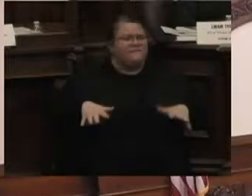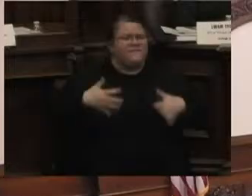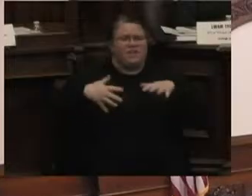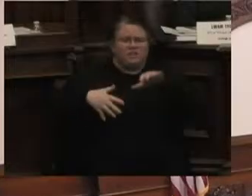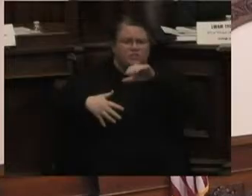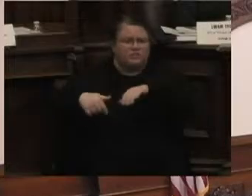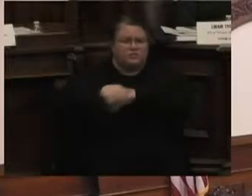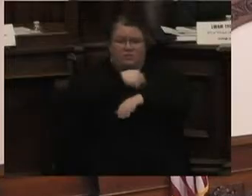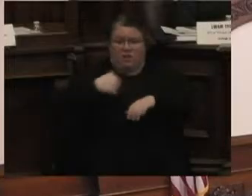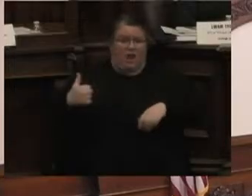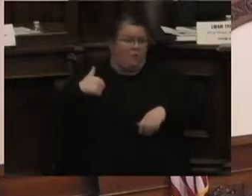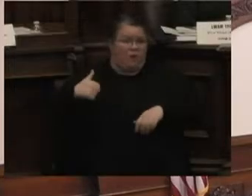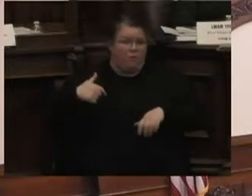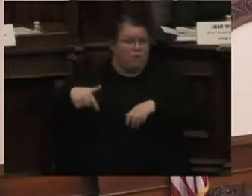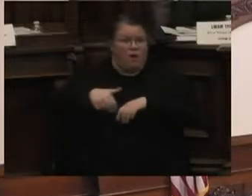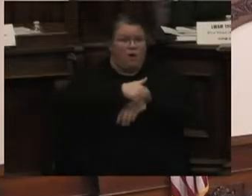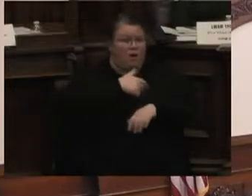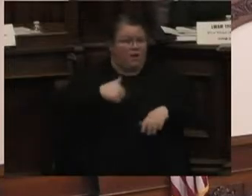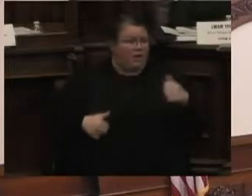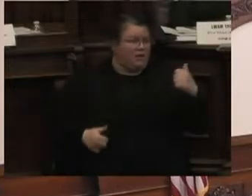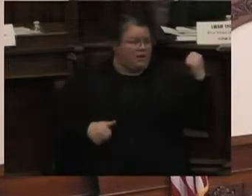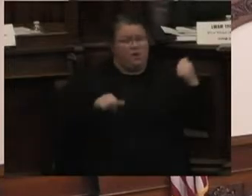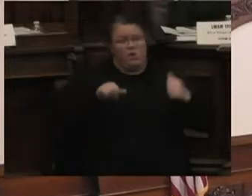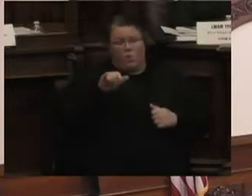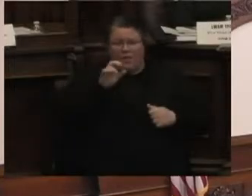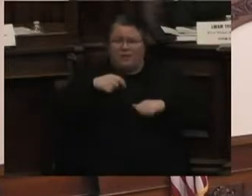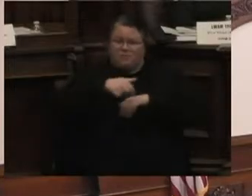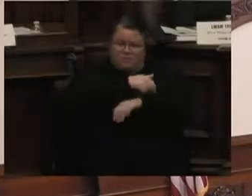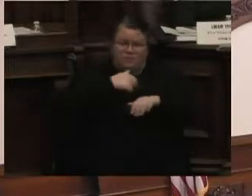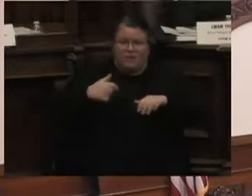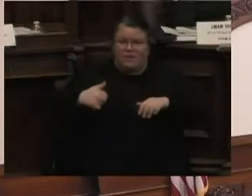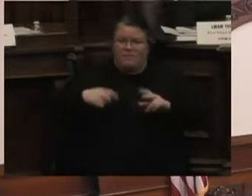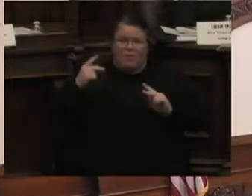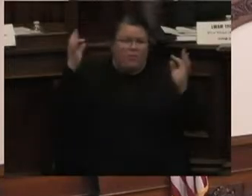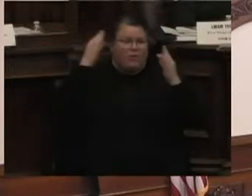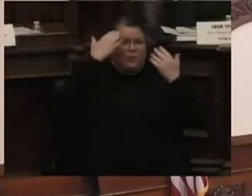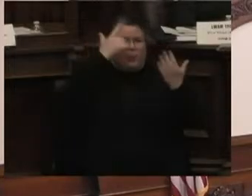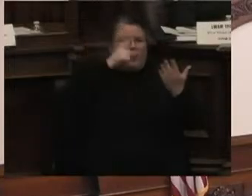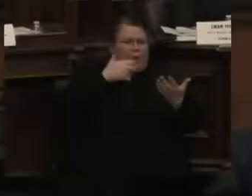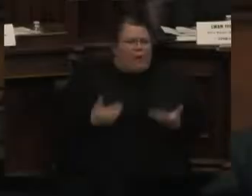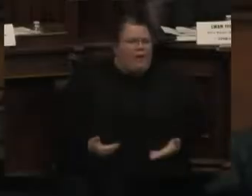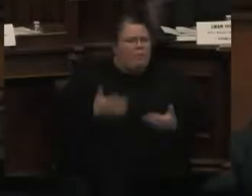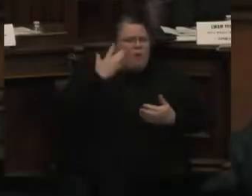be changed, because, I mean, I've walked the entire loop